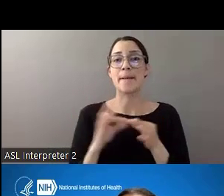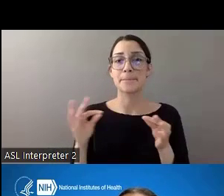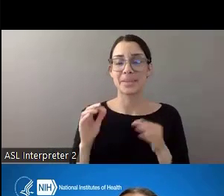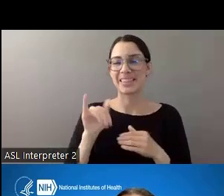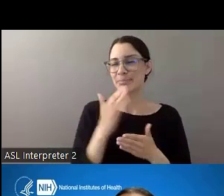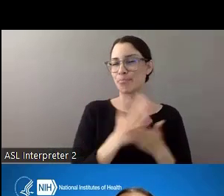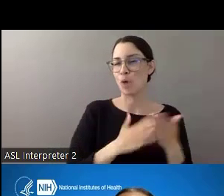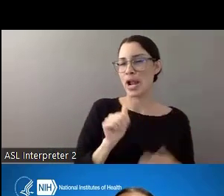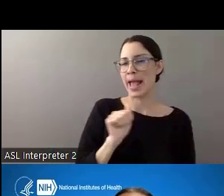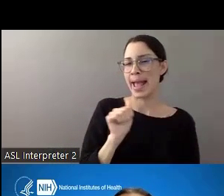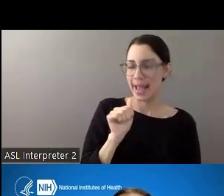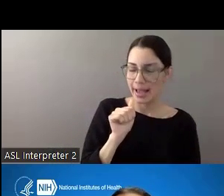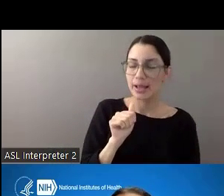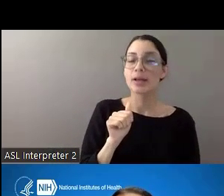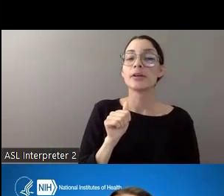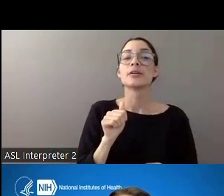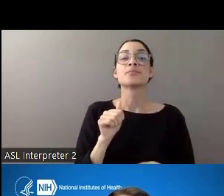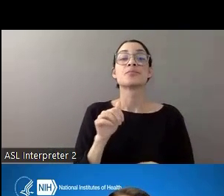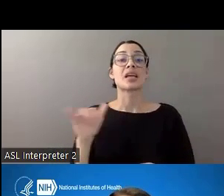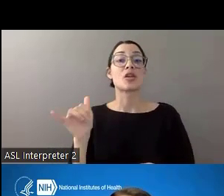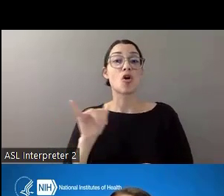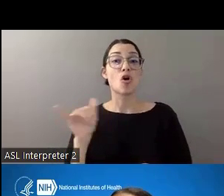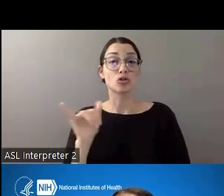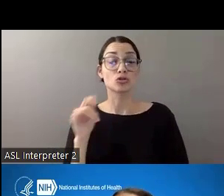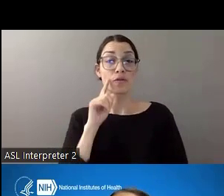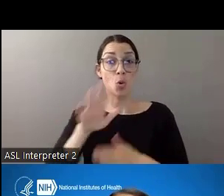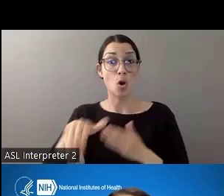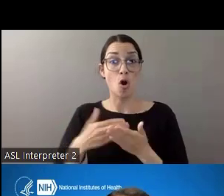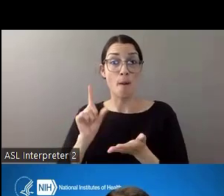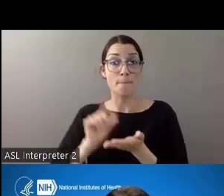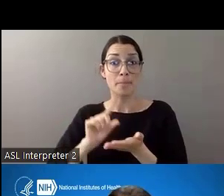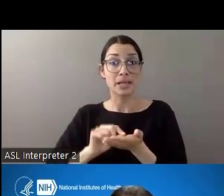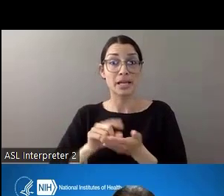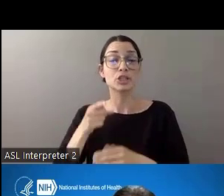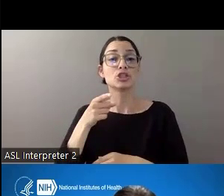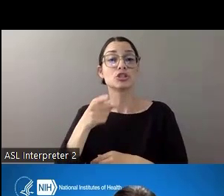and also that for all the publications, you indicate the student authors.